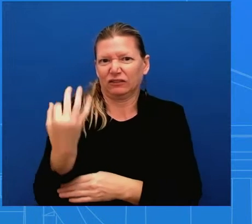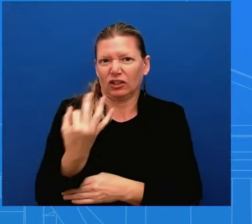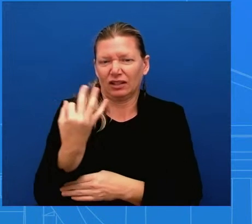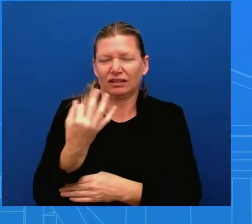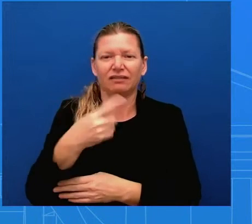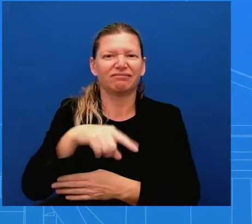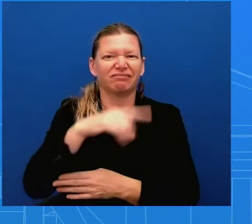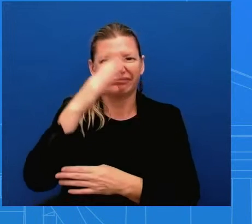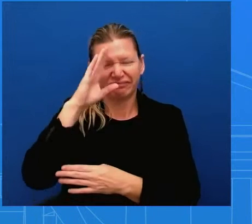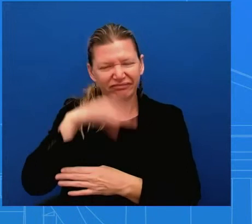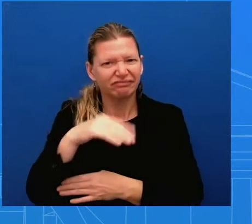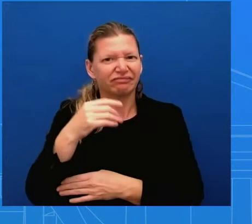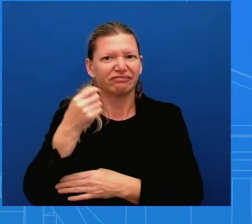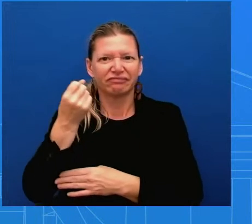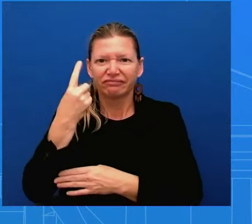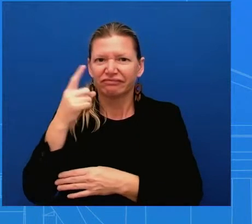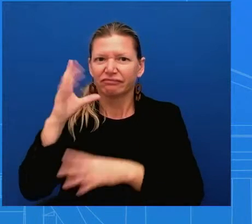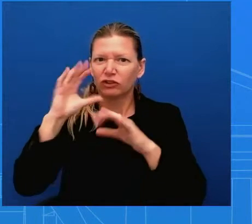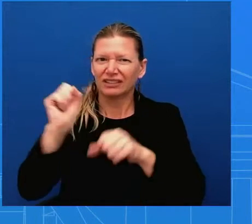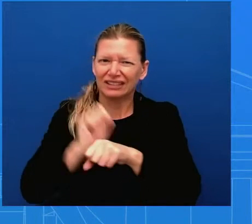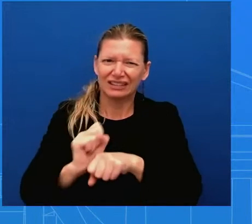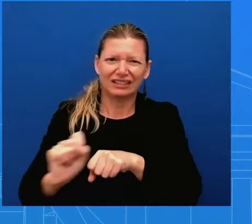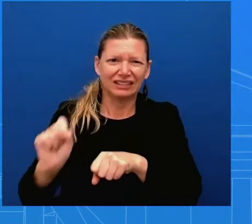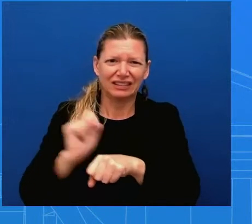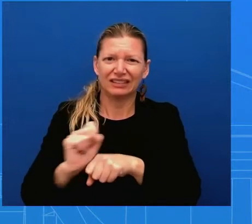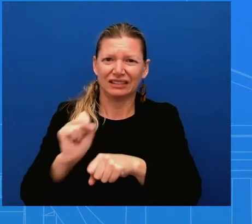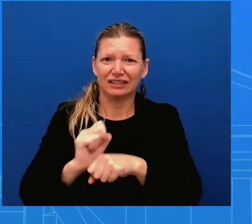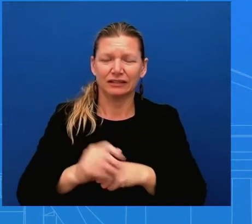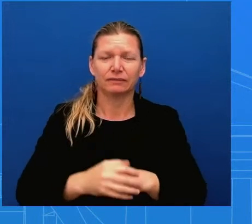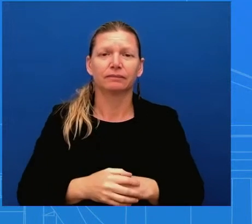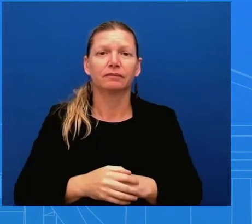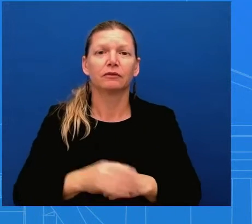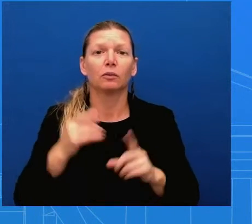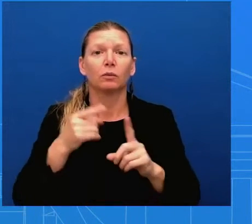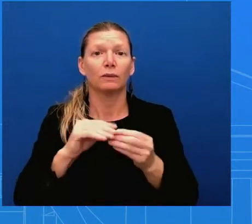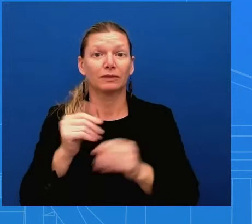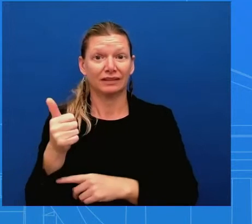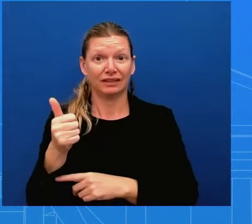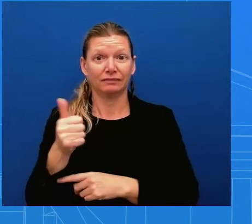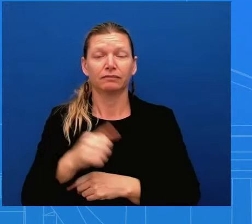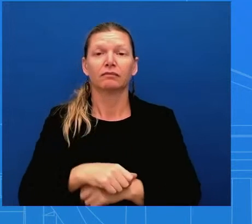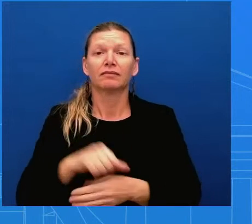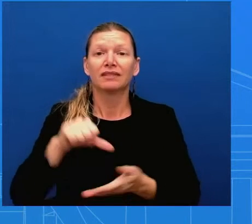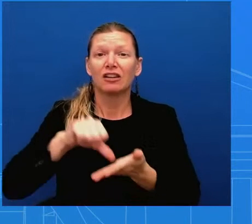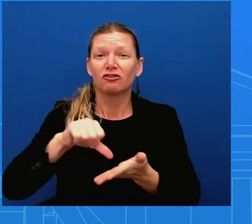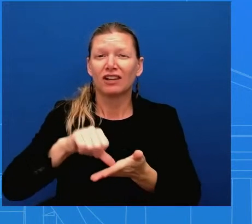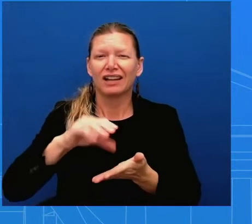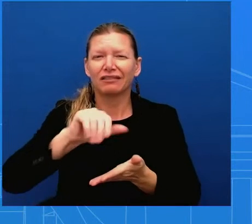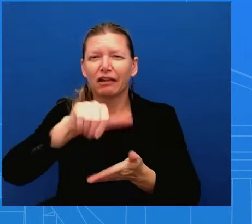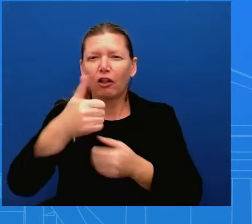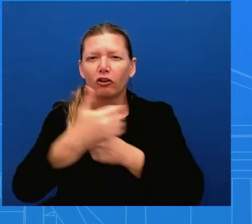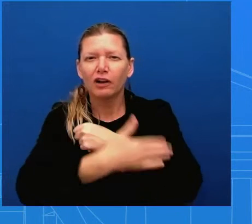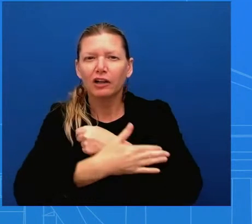to launch attacks on Israel. Hezbollah is attacking every day. The threat posed by Iran and its proxies to Israel,